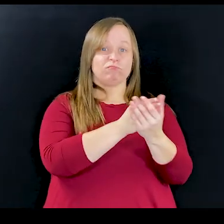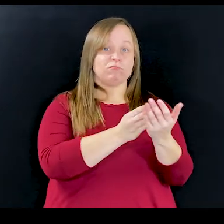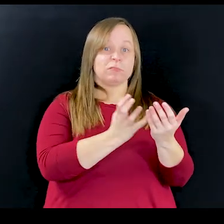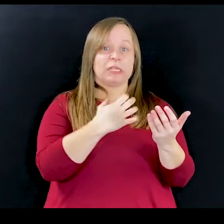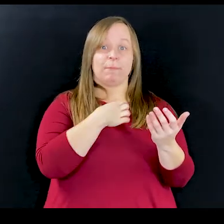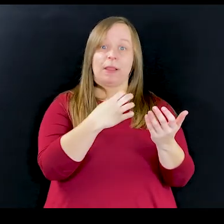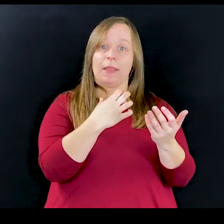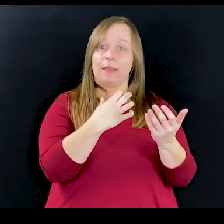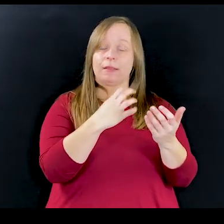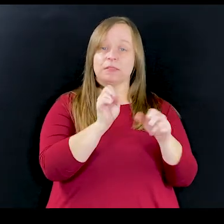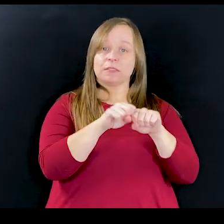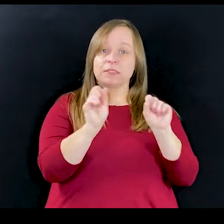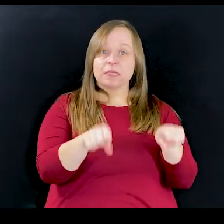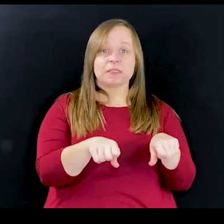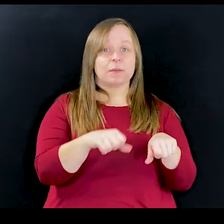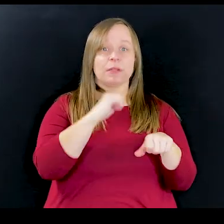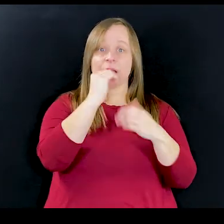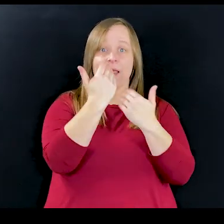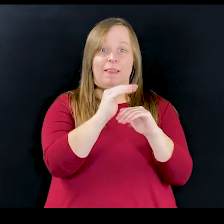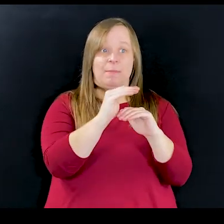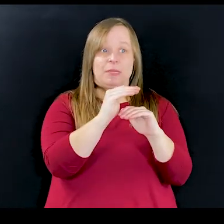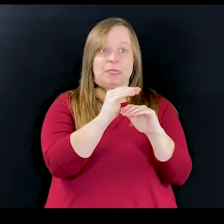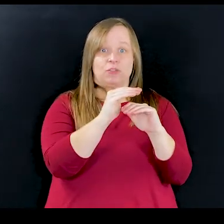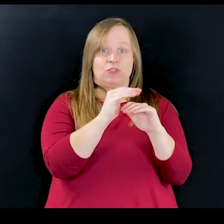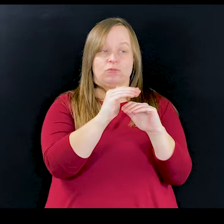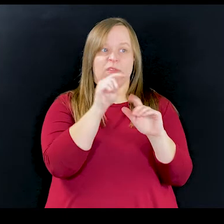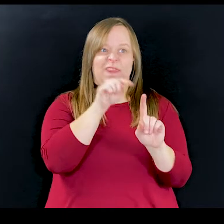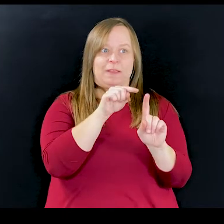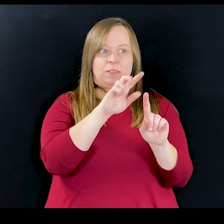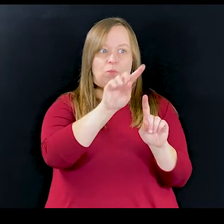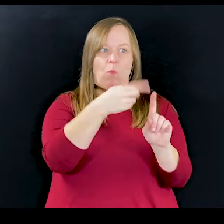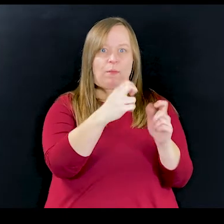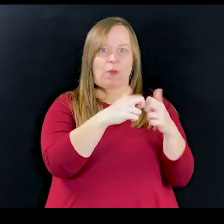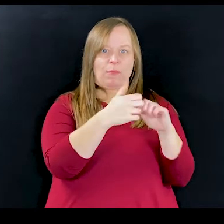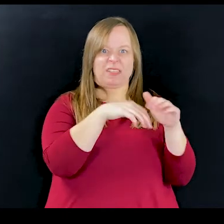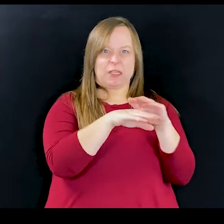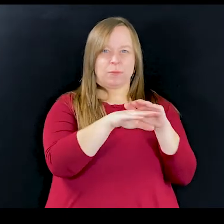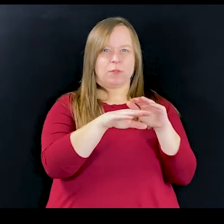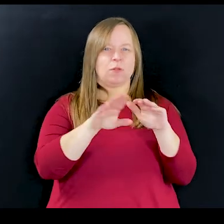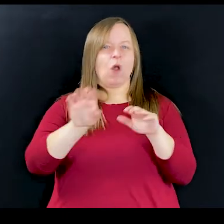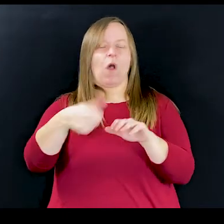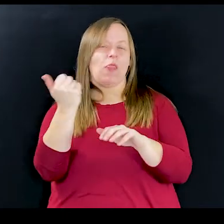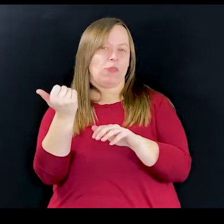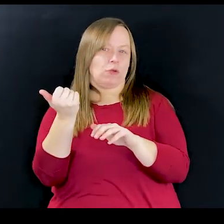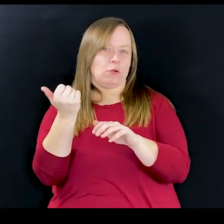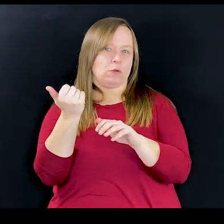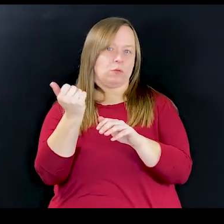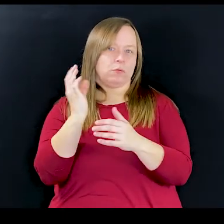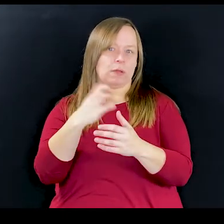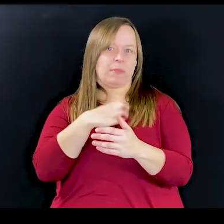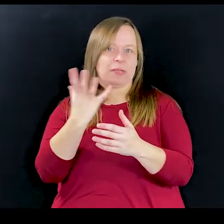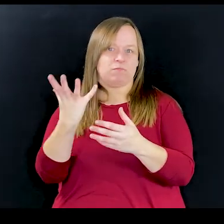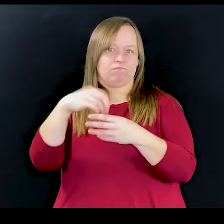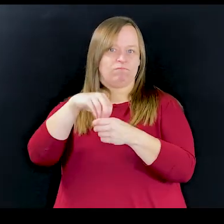And this complaint system is not limited in scope, which we'll talk about the scope of this agreement